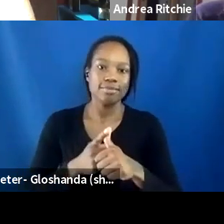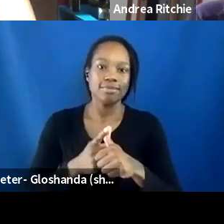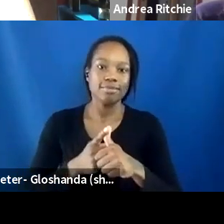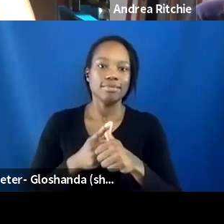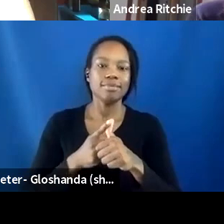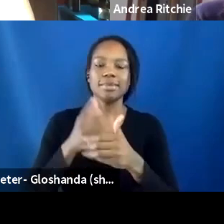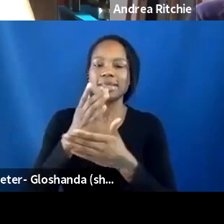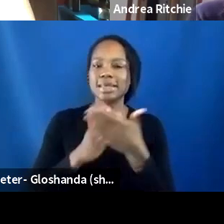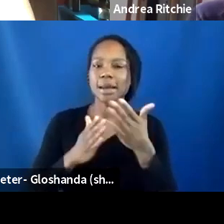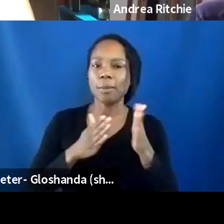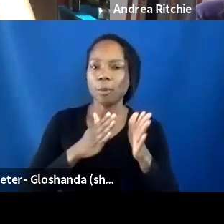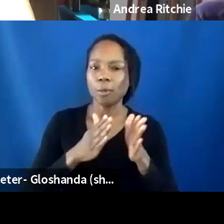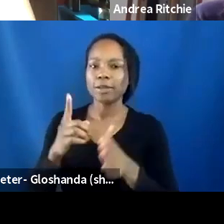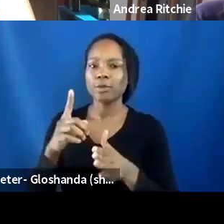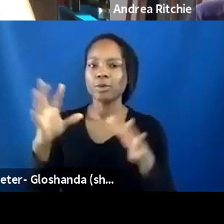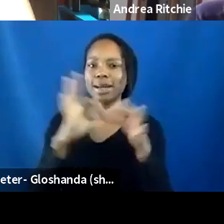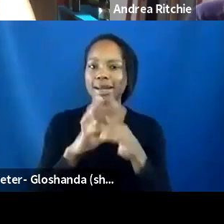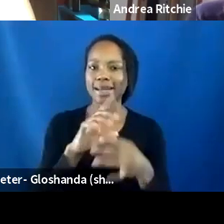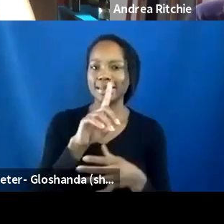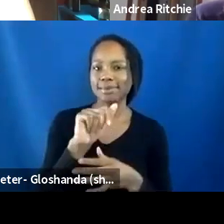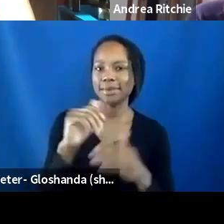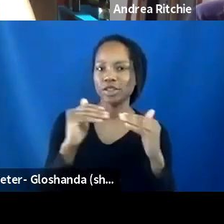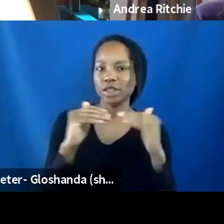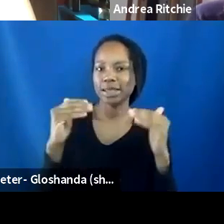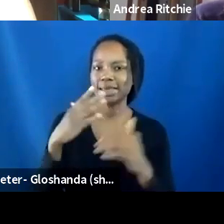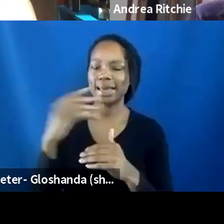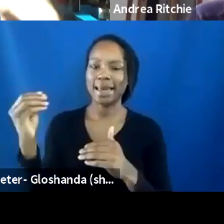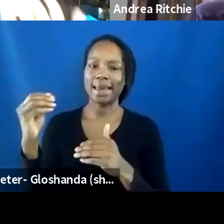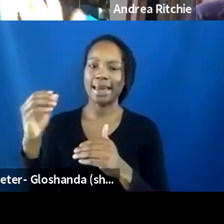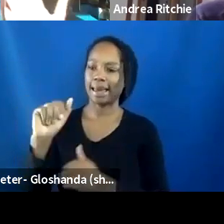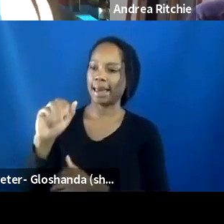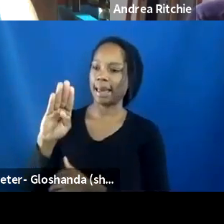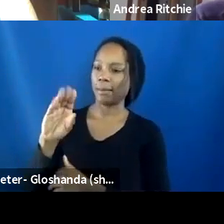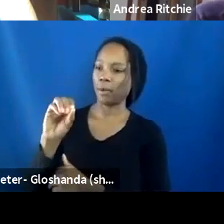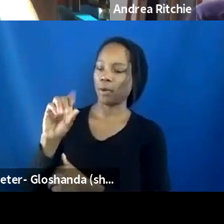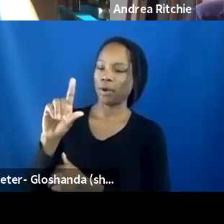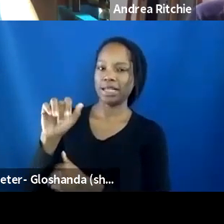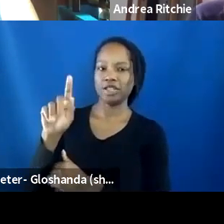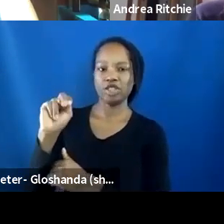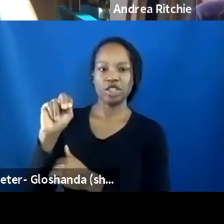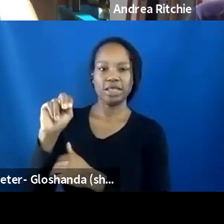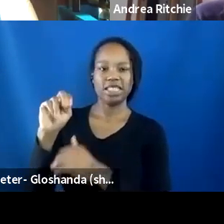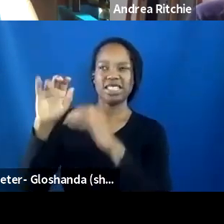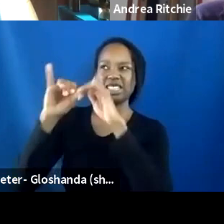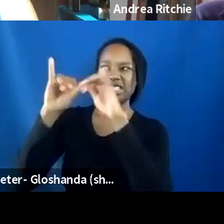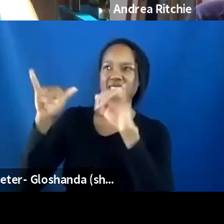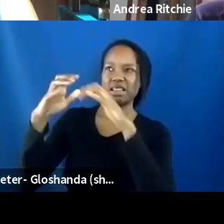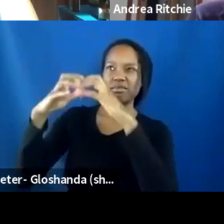disability justice and abolition in your work? How is disability justice deep in abolition?